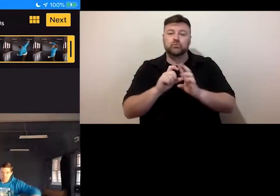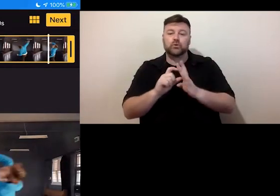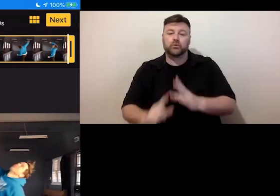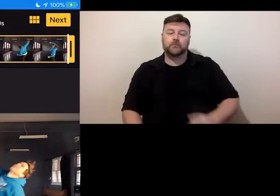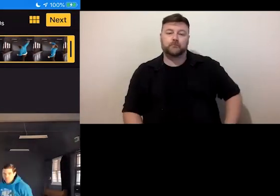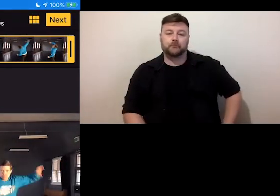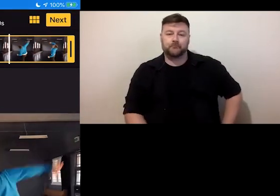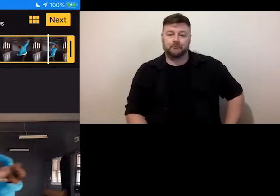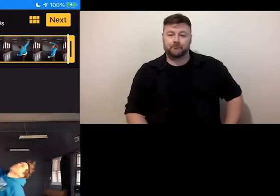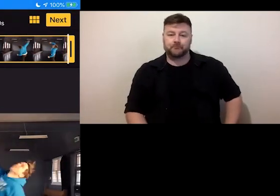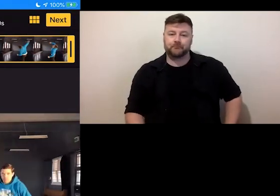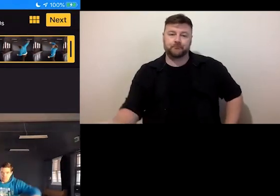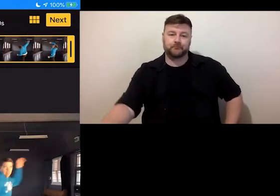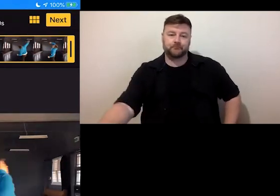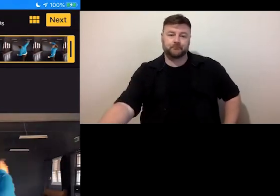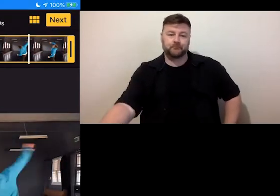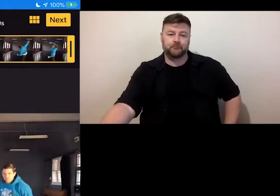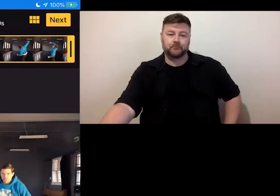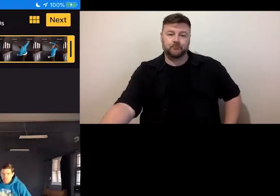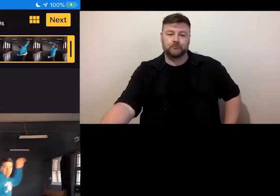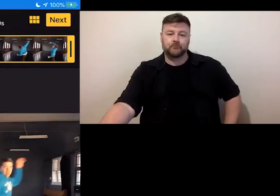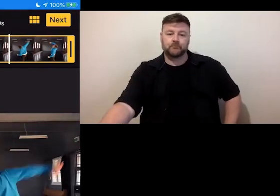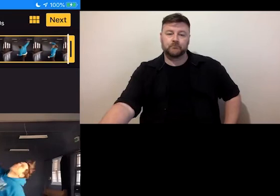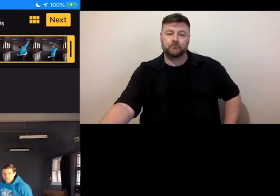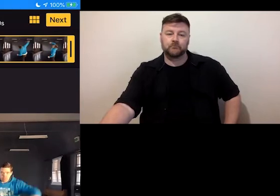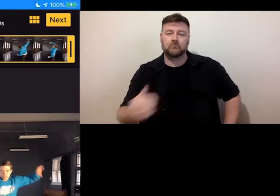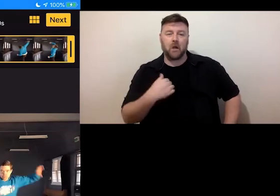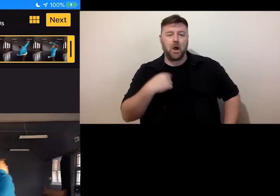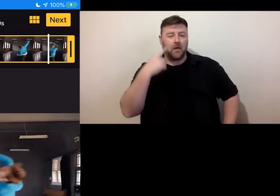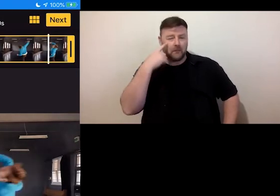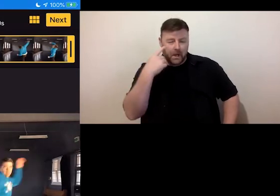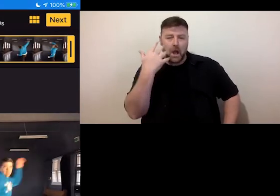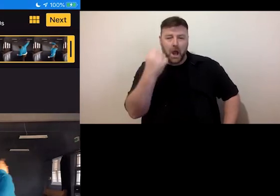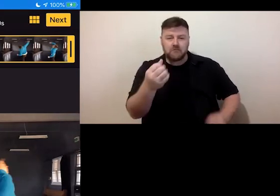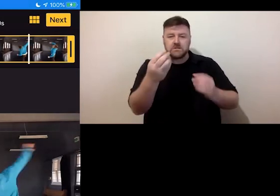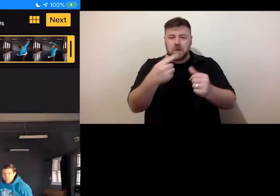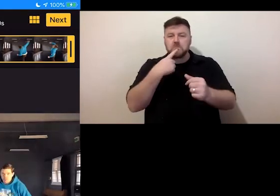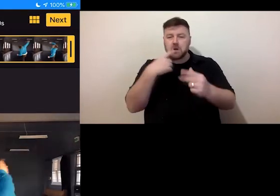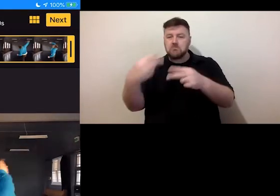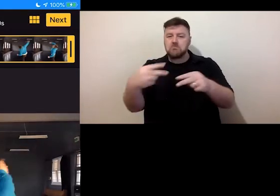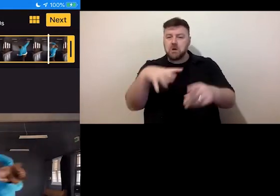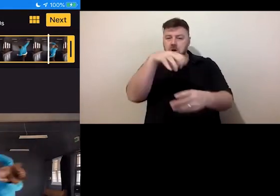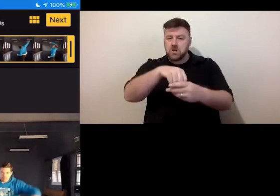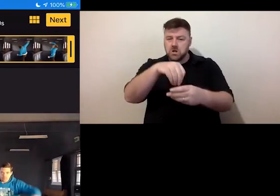I think there's something going on, but I'm not quite sure yet.